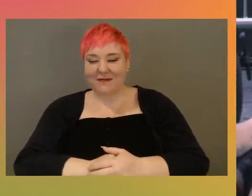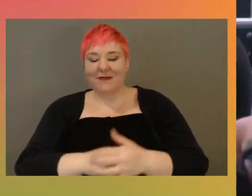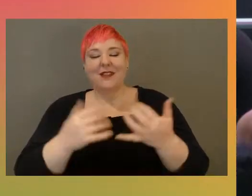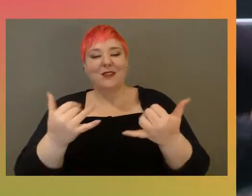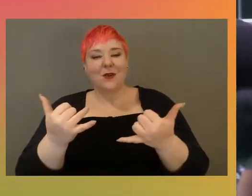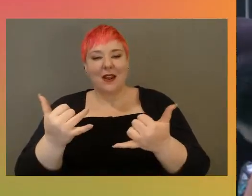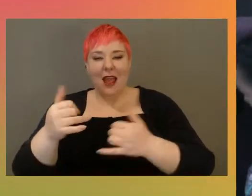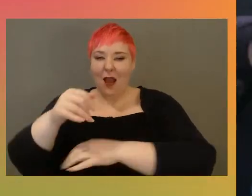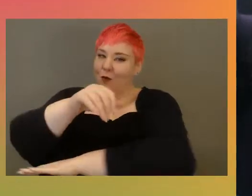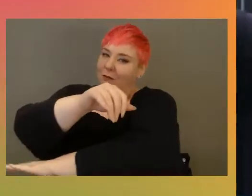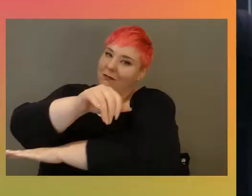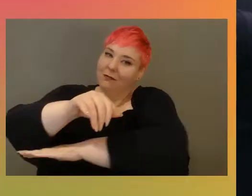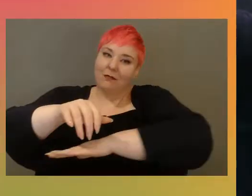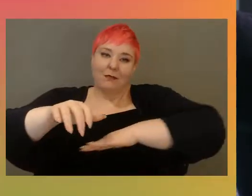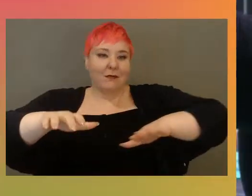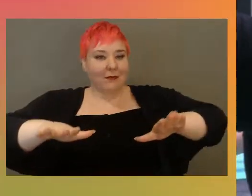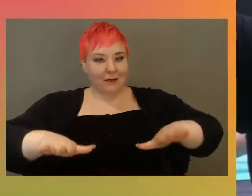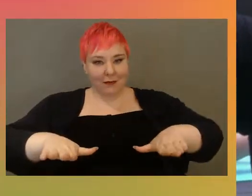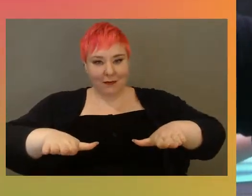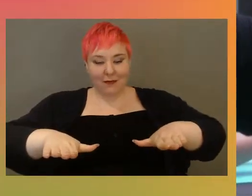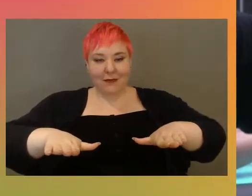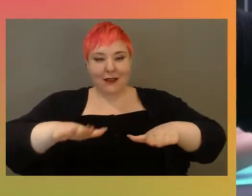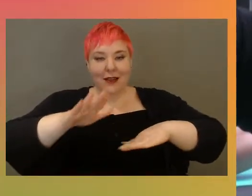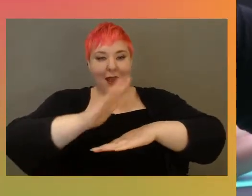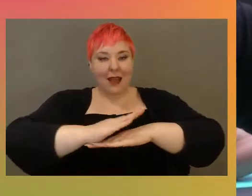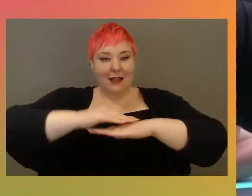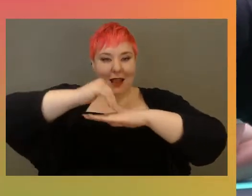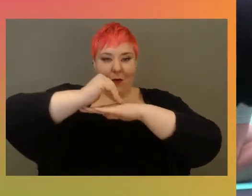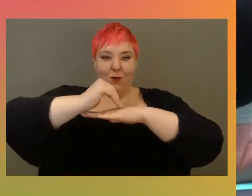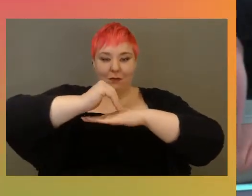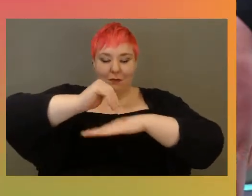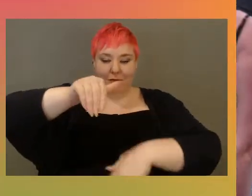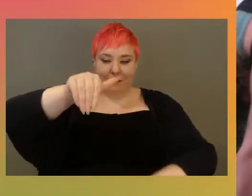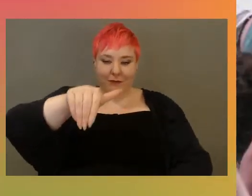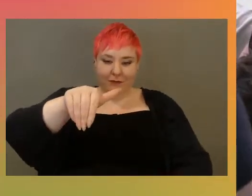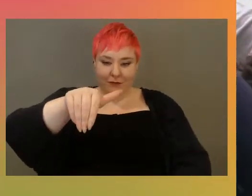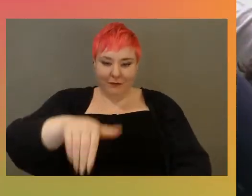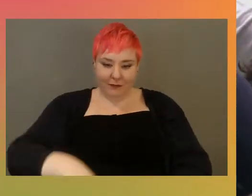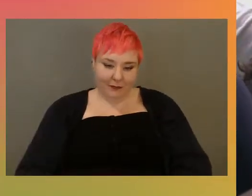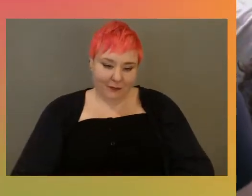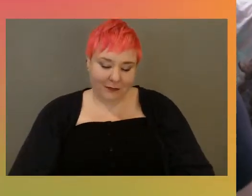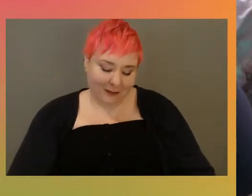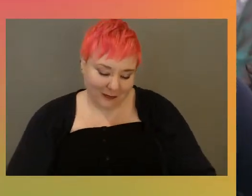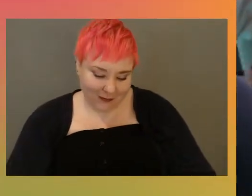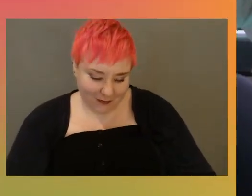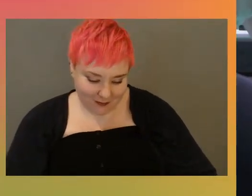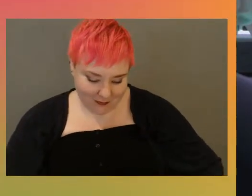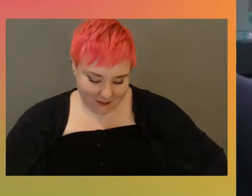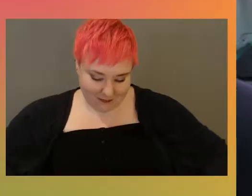BUT WE PLAY INTELLIGENTLY.